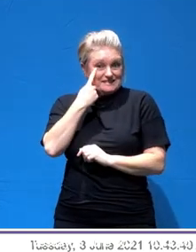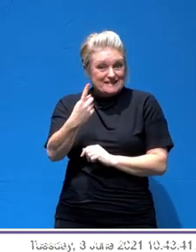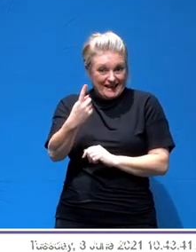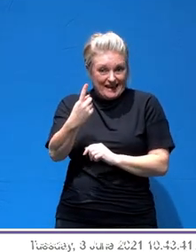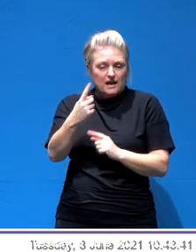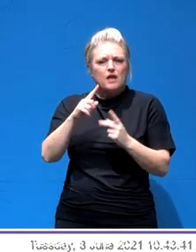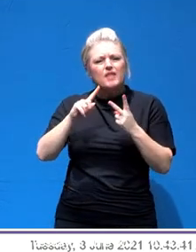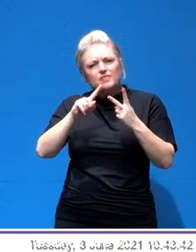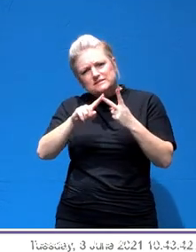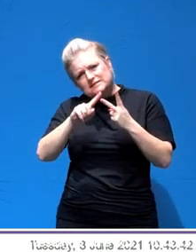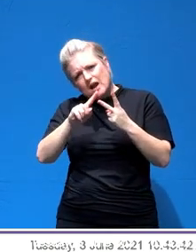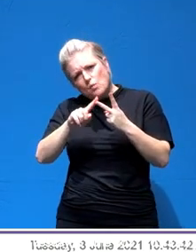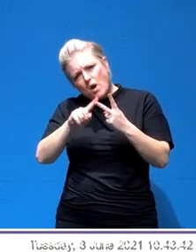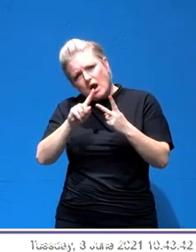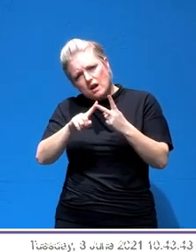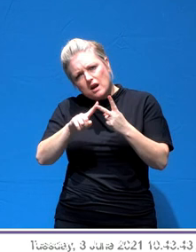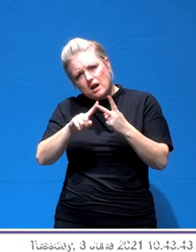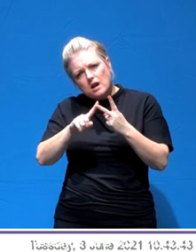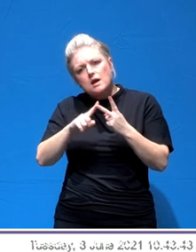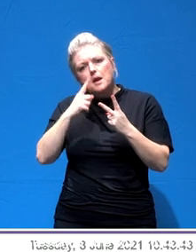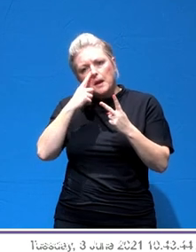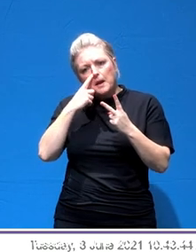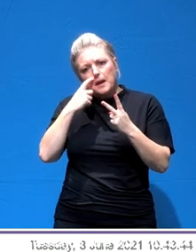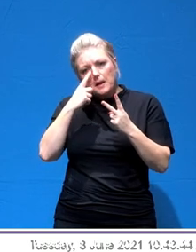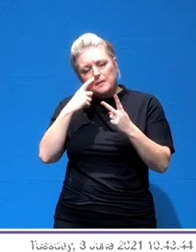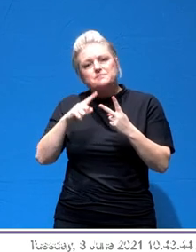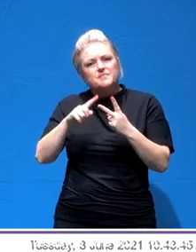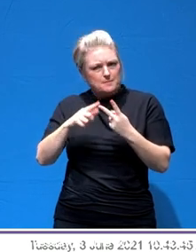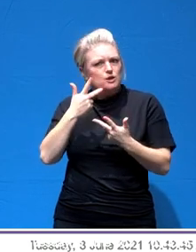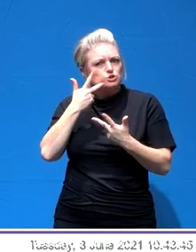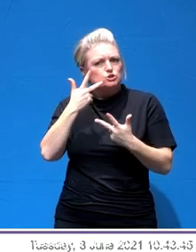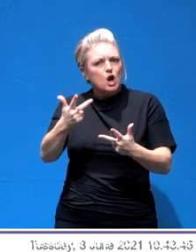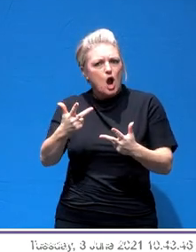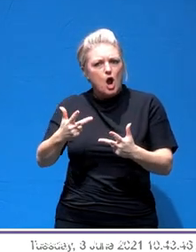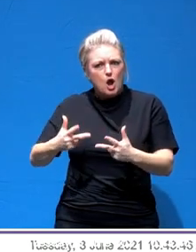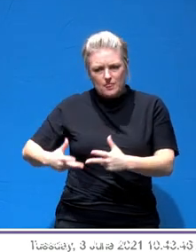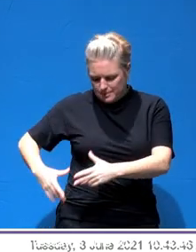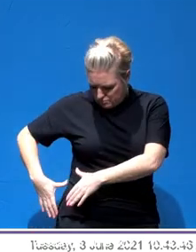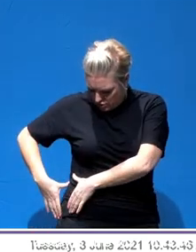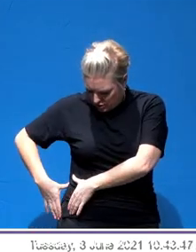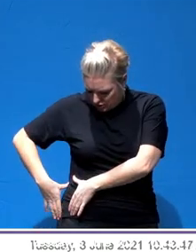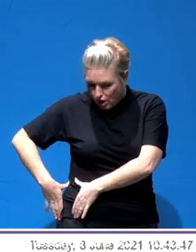The second photograph is the continuation of the bruise, so on Daniel's front? Yes.